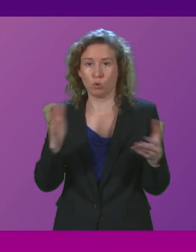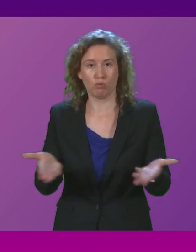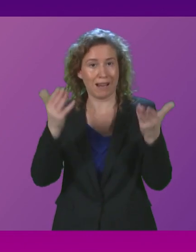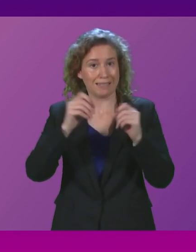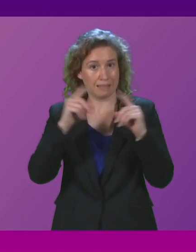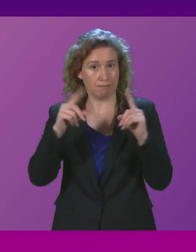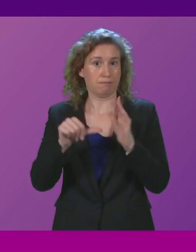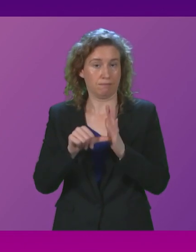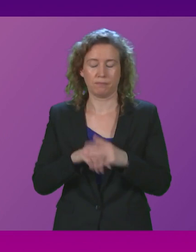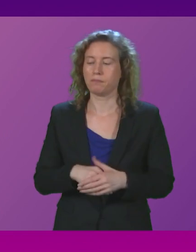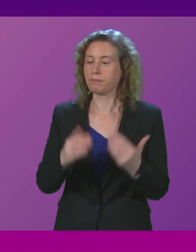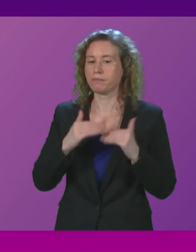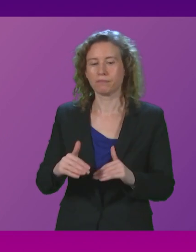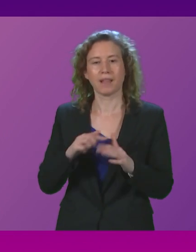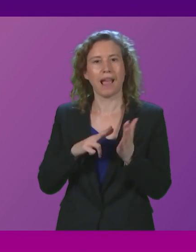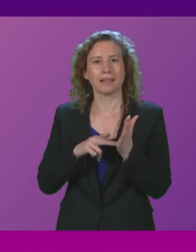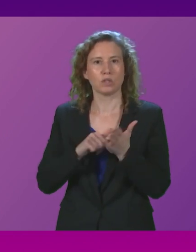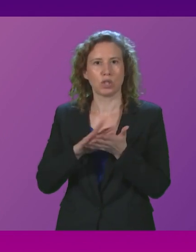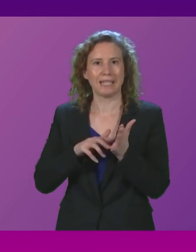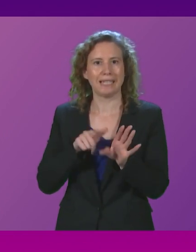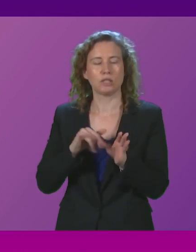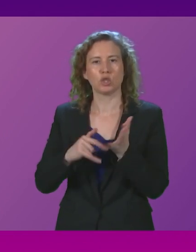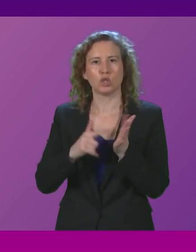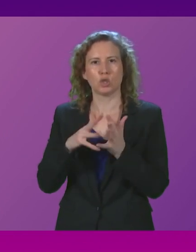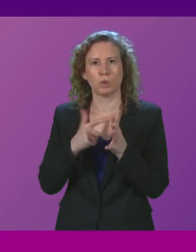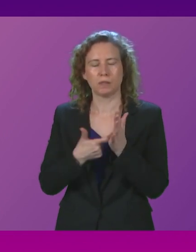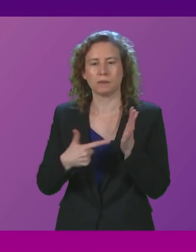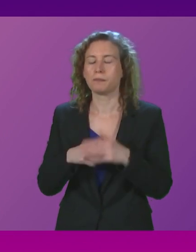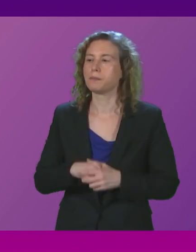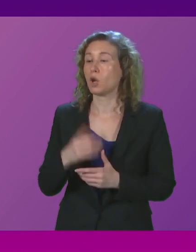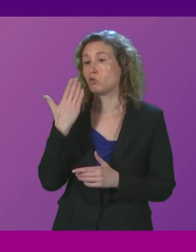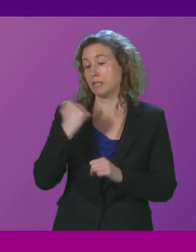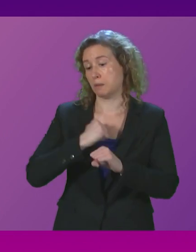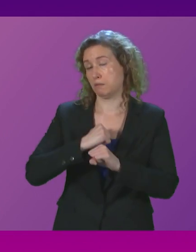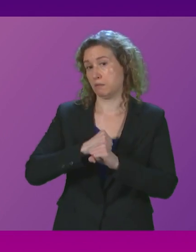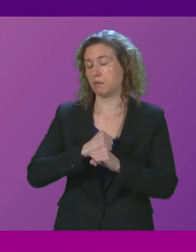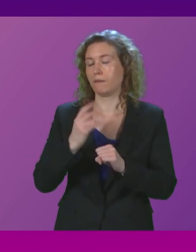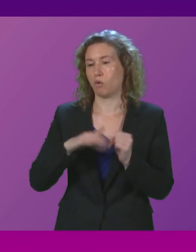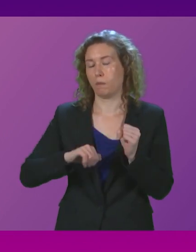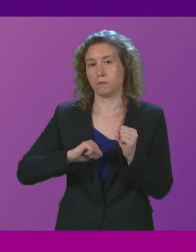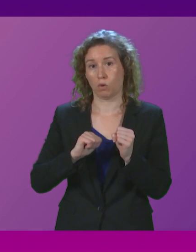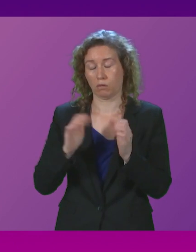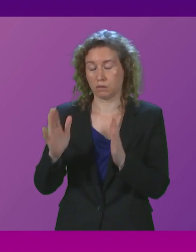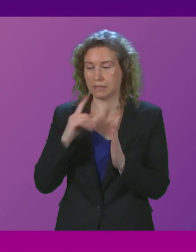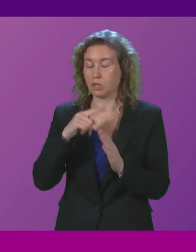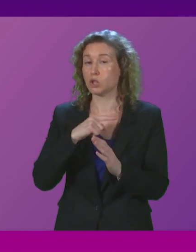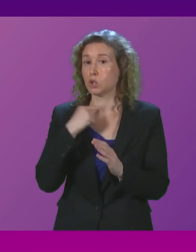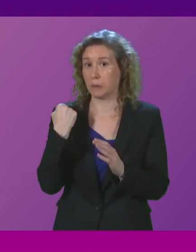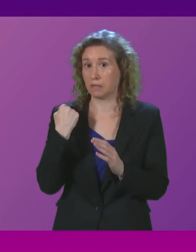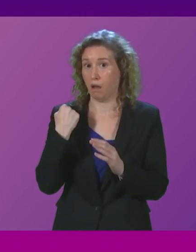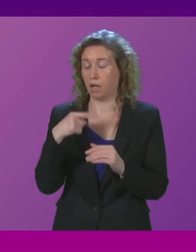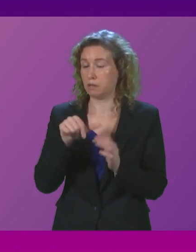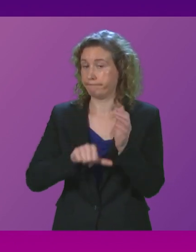A recent report by Public Health Scotland has found suicide to be the leading cause